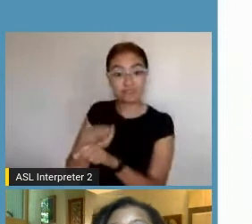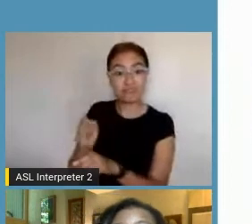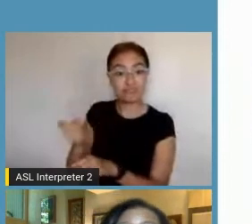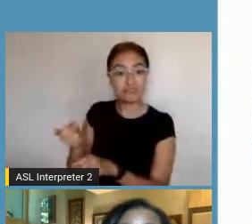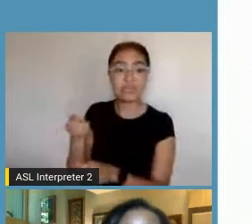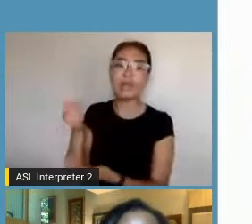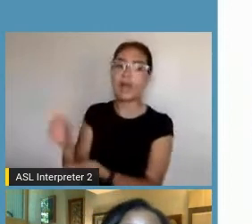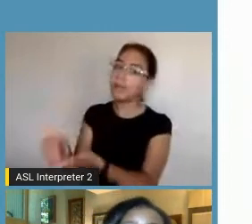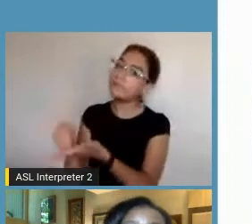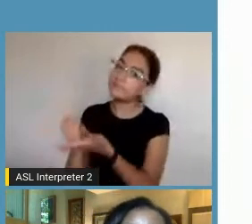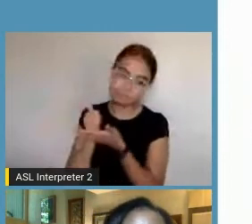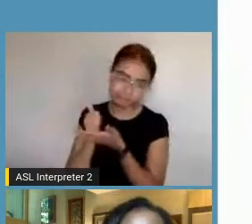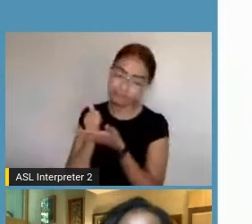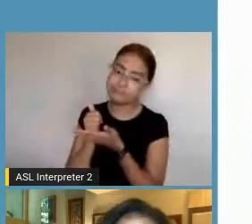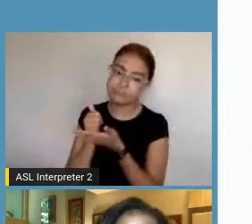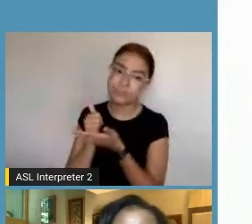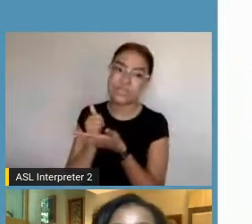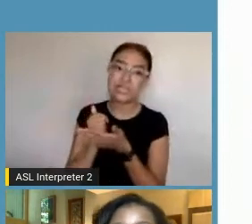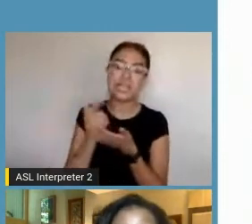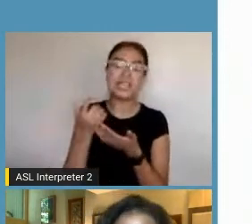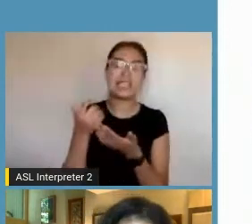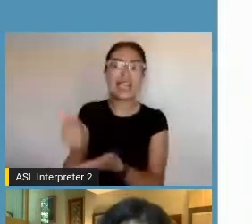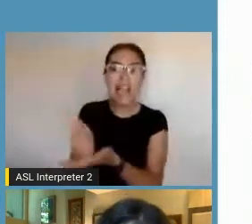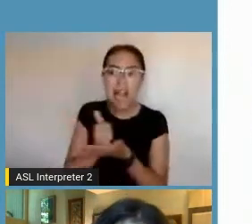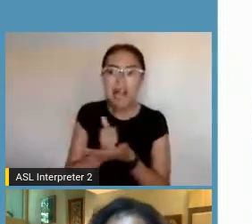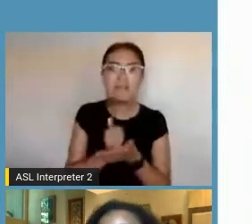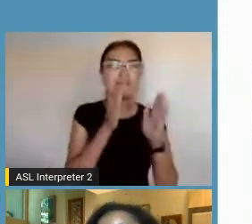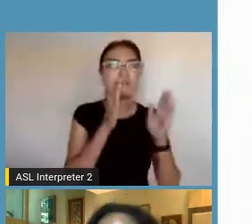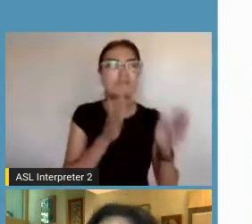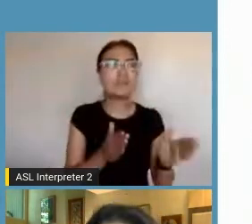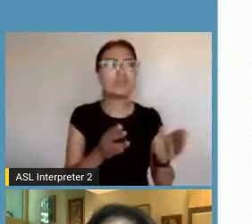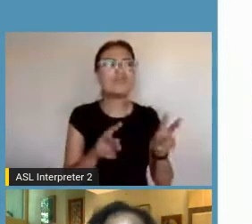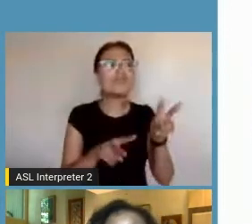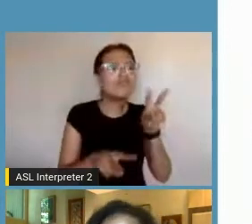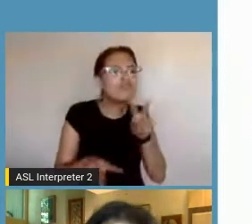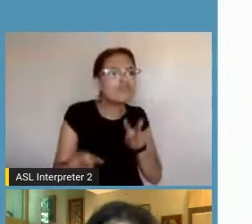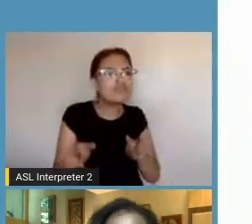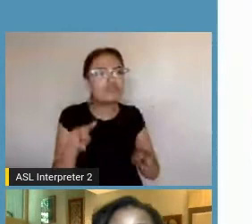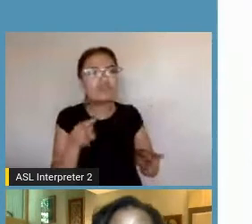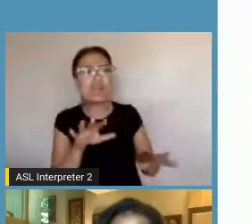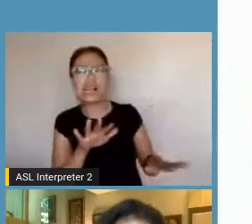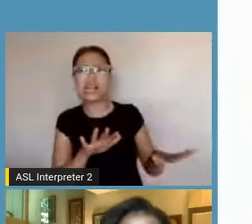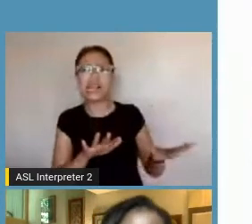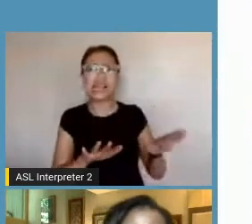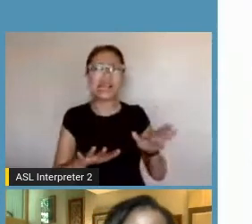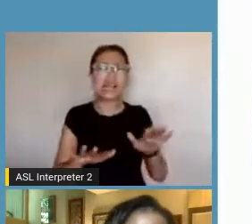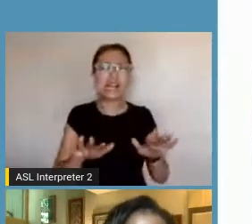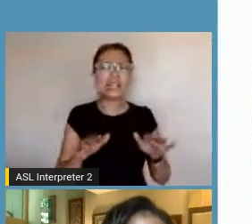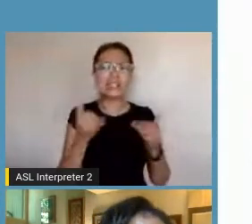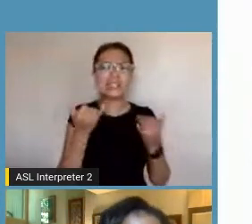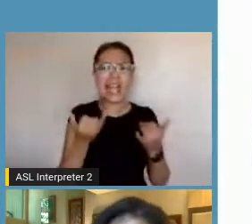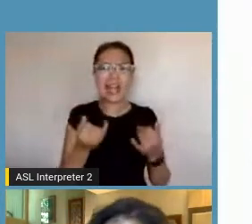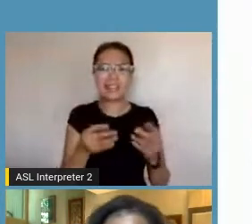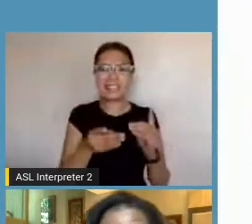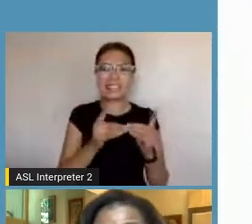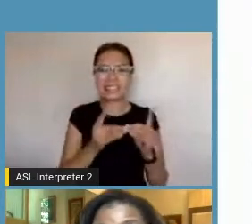helping individuals navigate this idea, now we are embarking on this project and I'm all by myself,